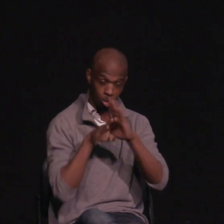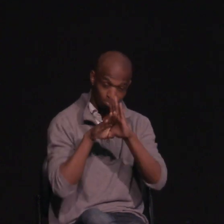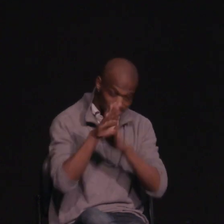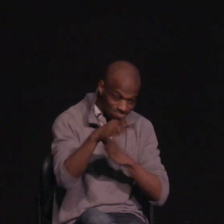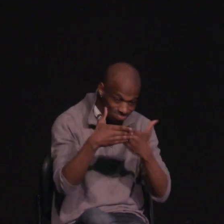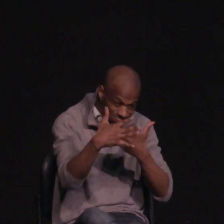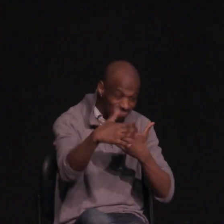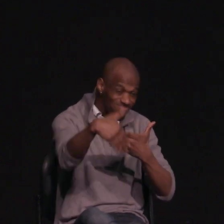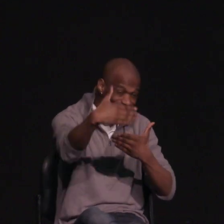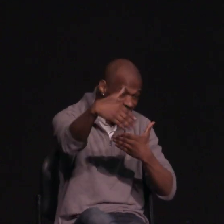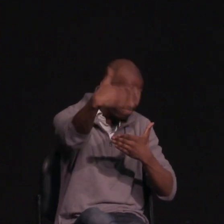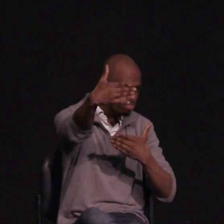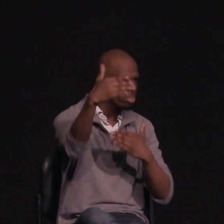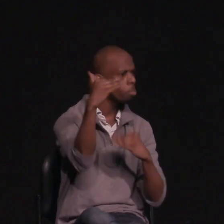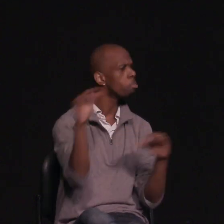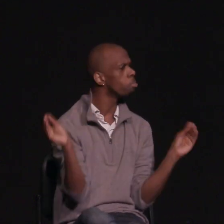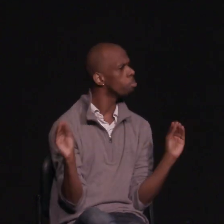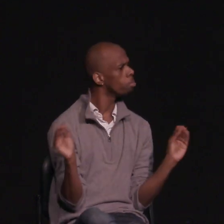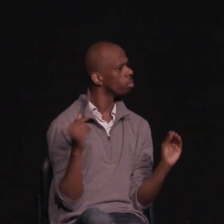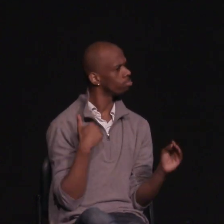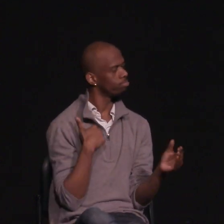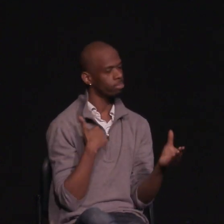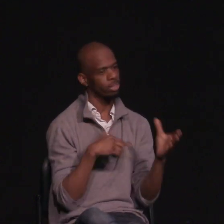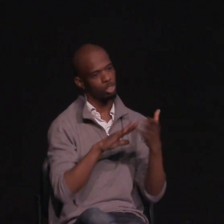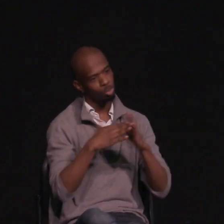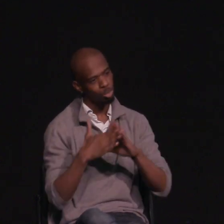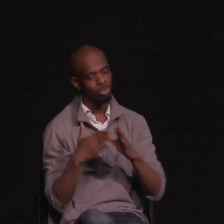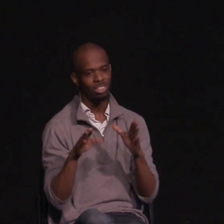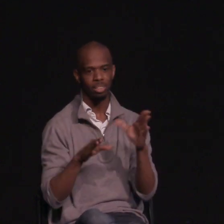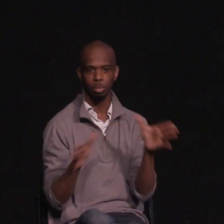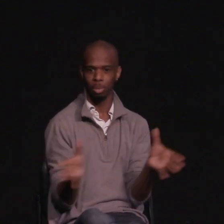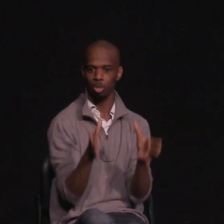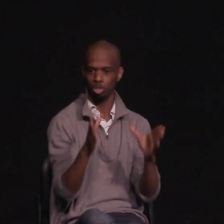for more than a decade. I thank you so much, Dr. Raiford.